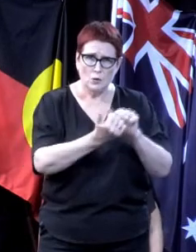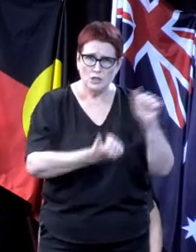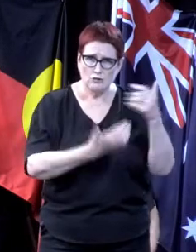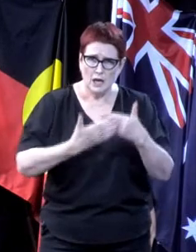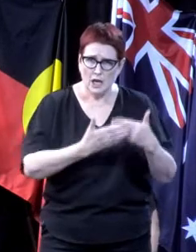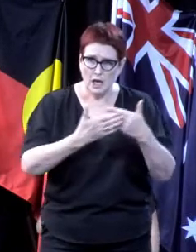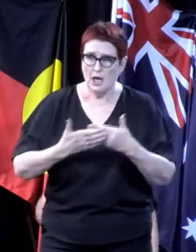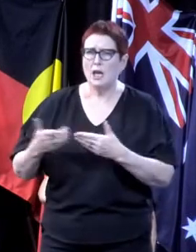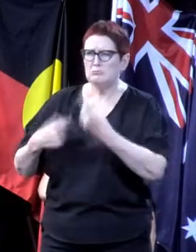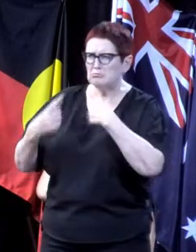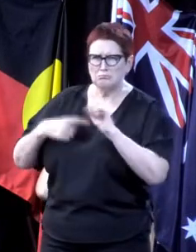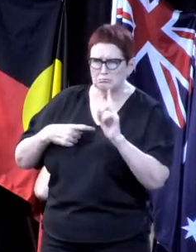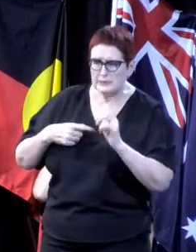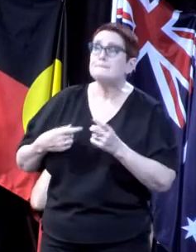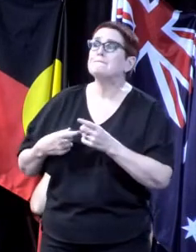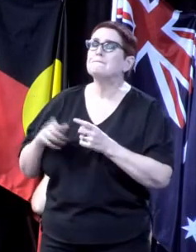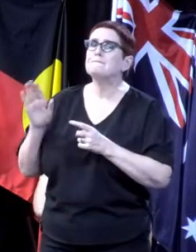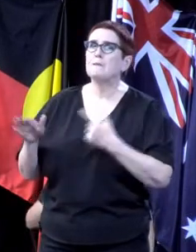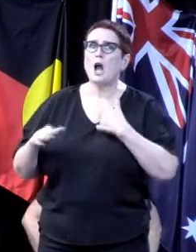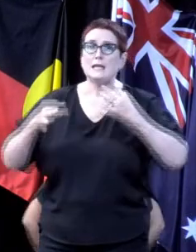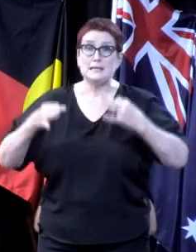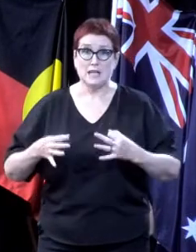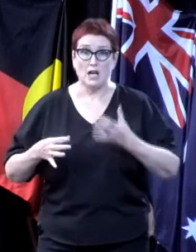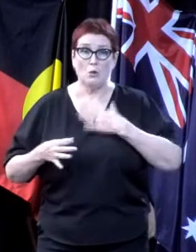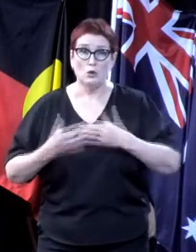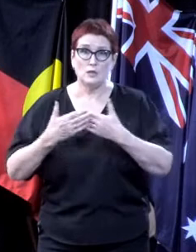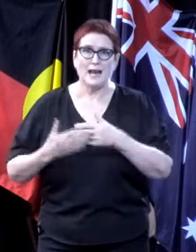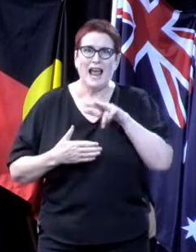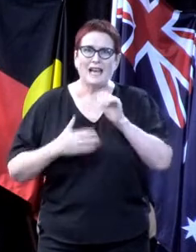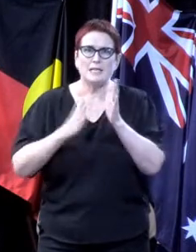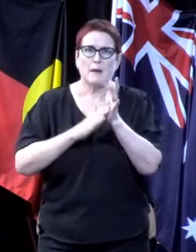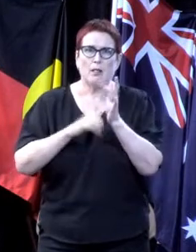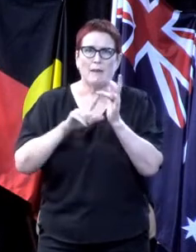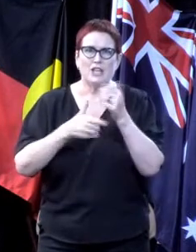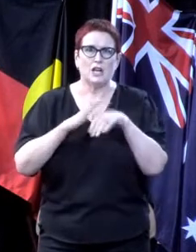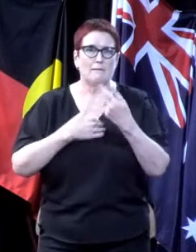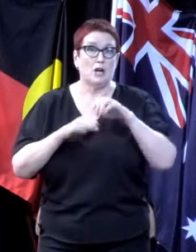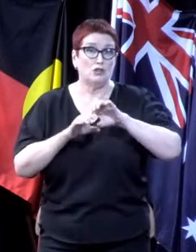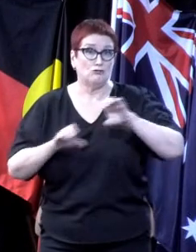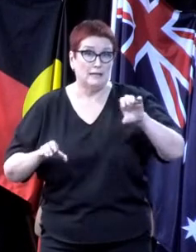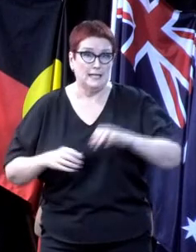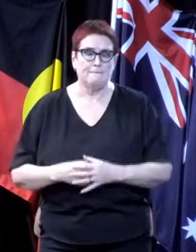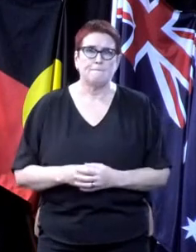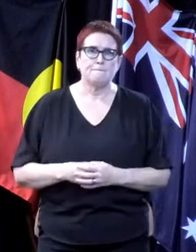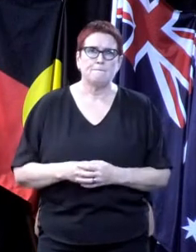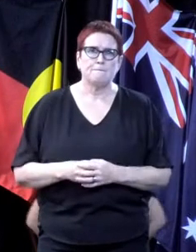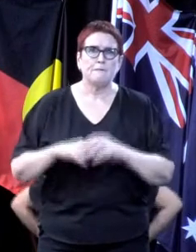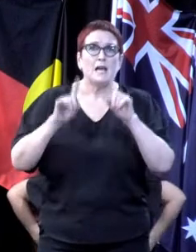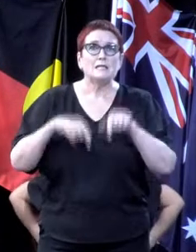Yes. So, I made the decision to undertake a double major in my degree. So, at the beginning of our third year of bachelor,